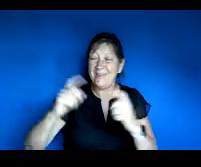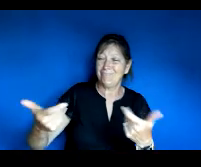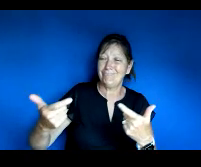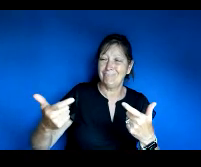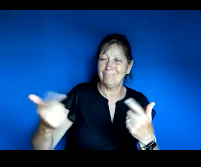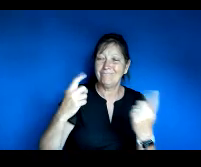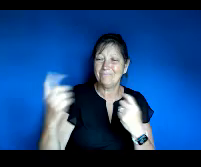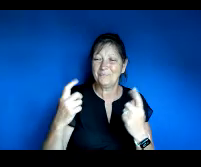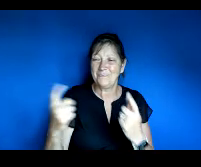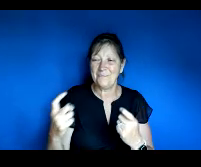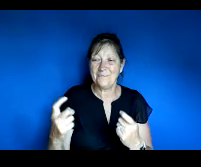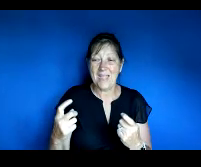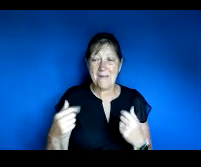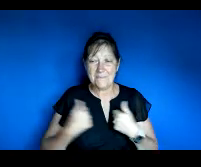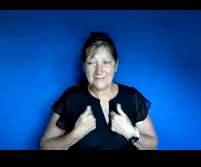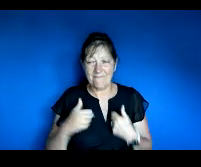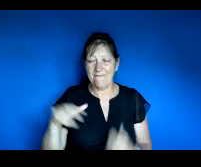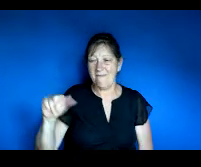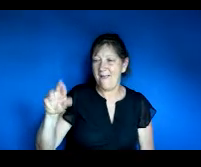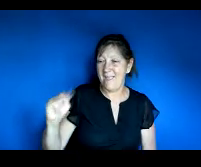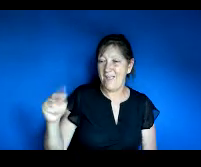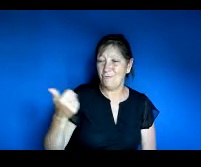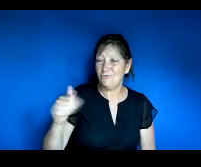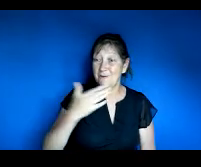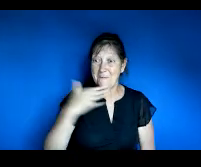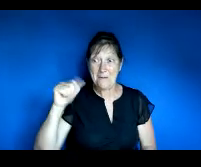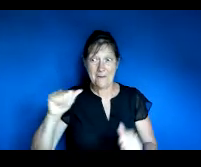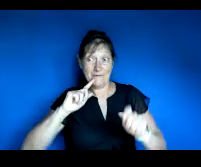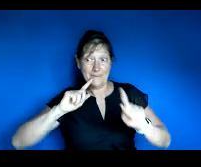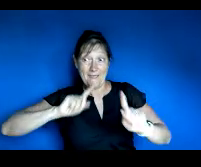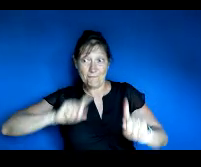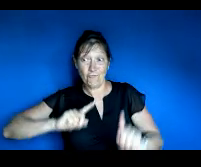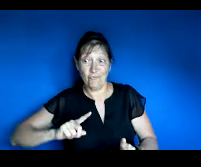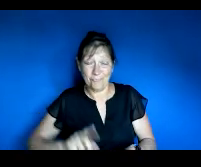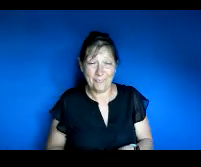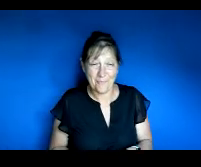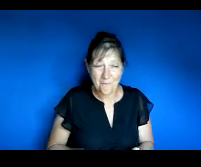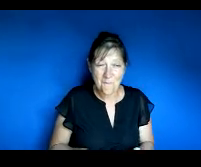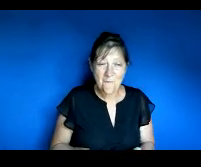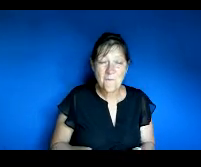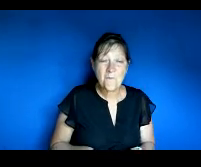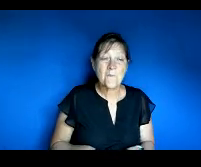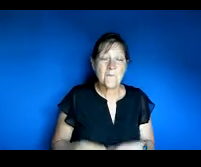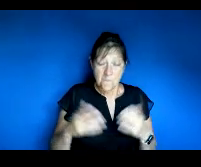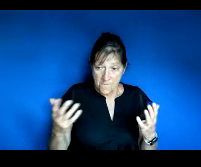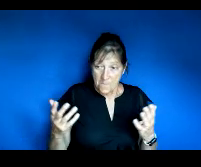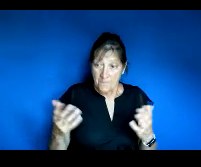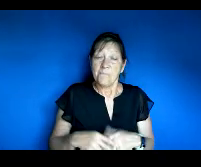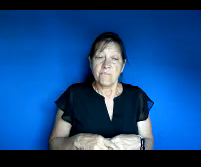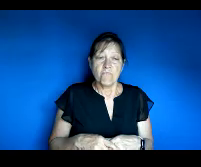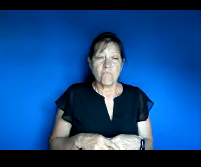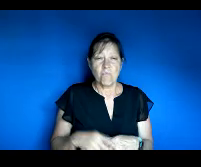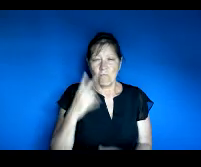and Aaron and I will answer them to the best of our abilities. And as you can see in the chat,